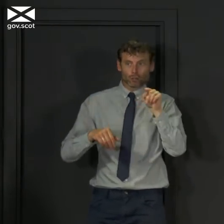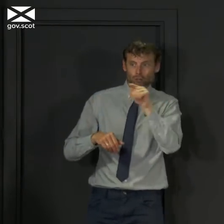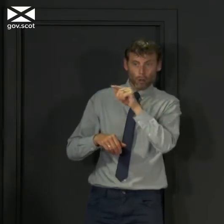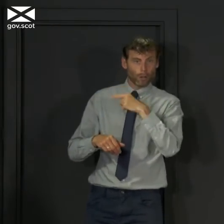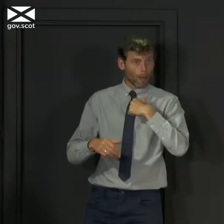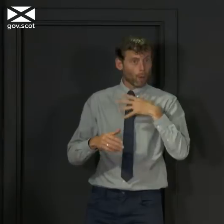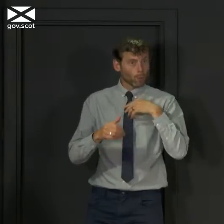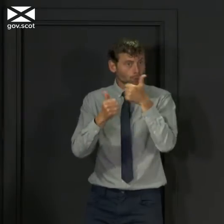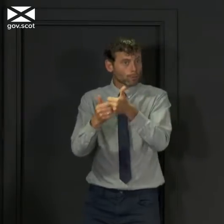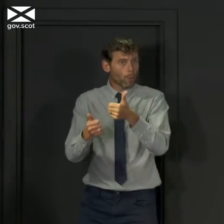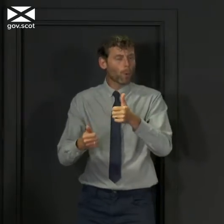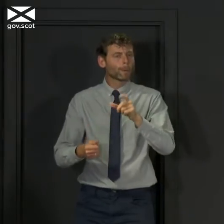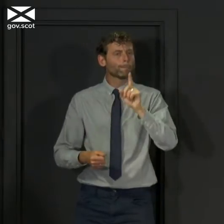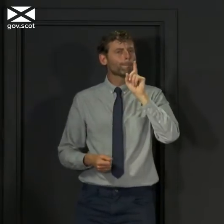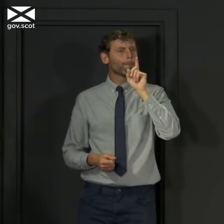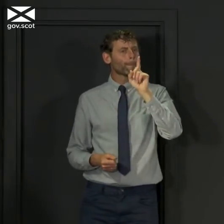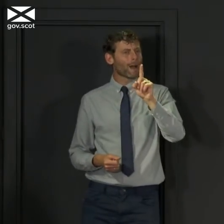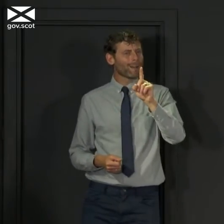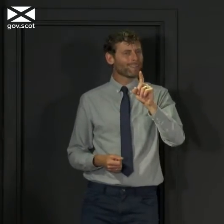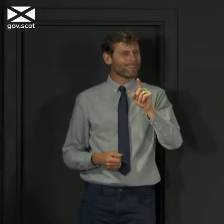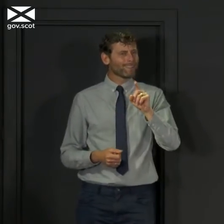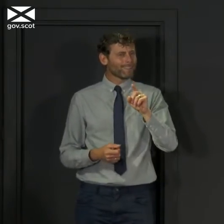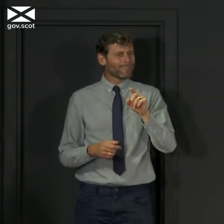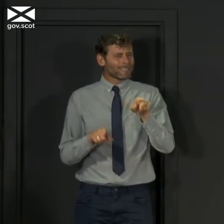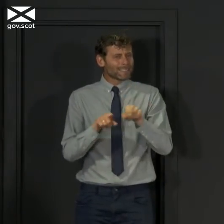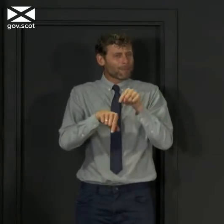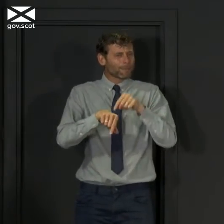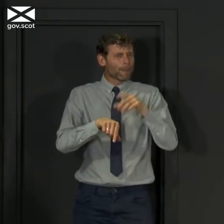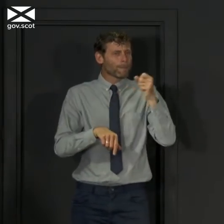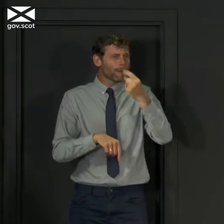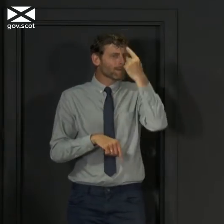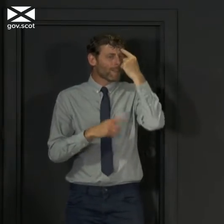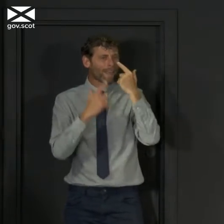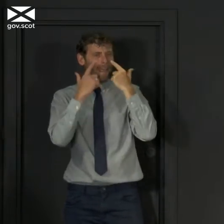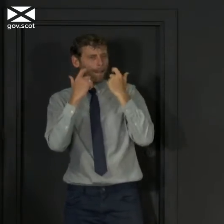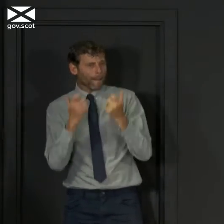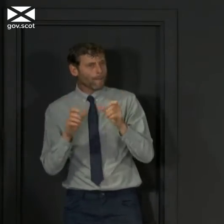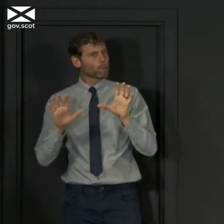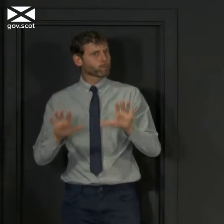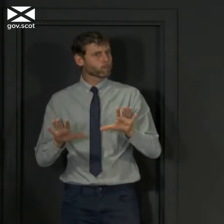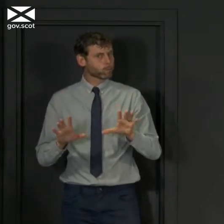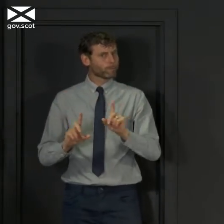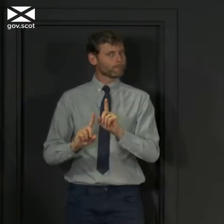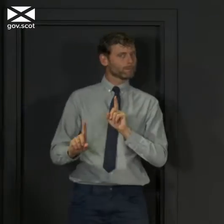must do it responsibly and carefully and cautiously, by following the advice. So if everybody follows